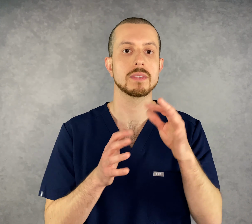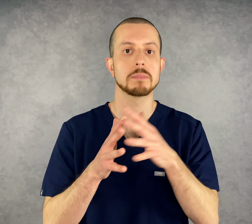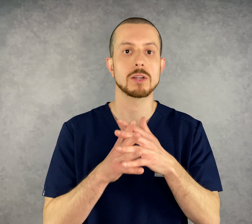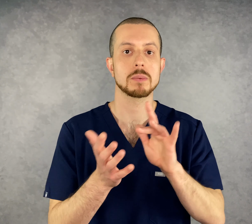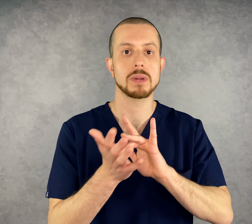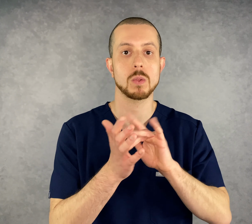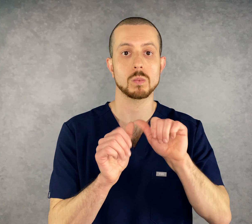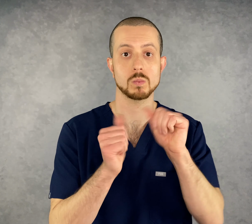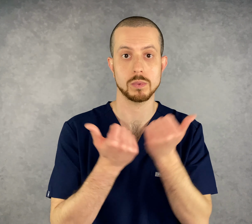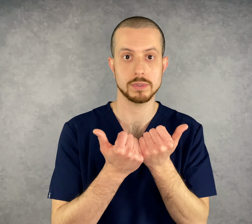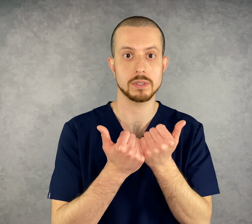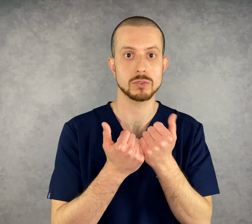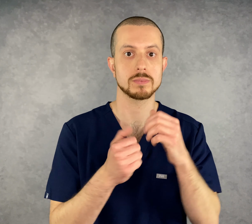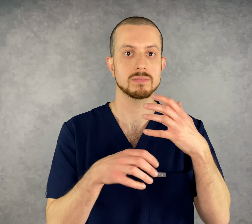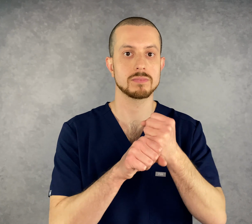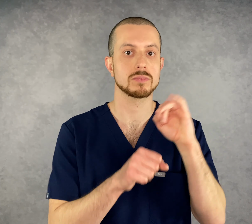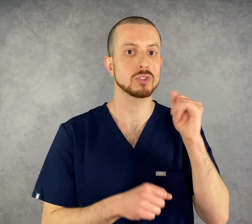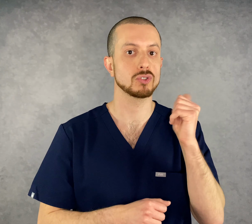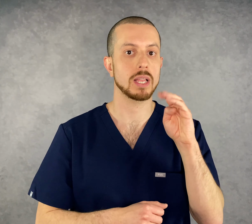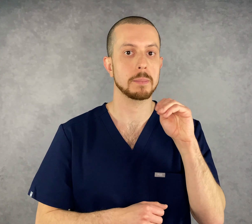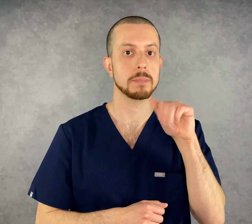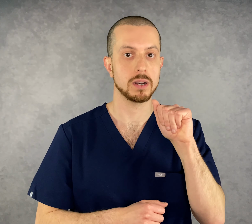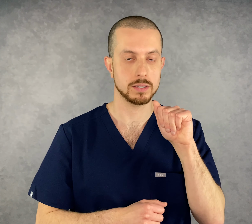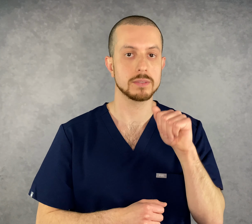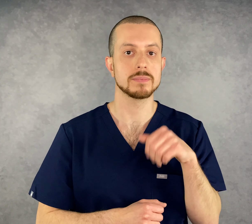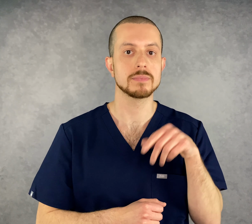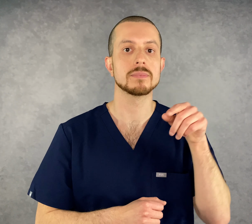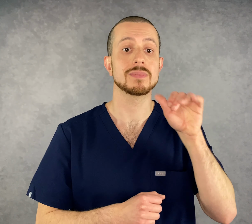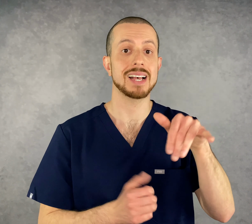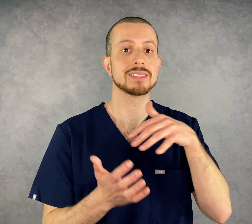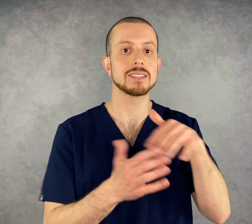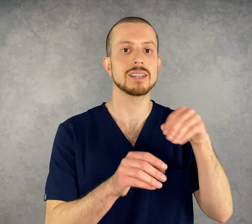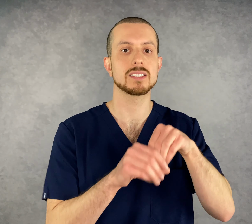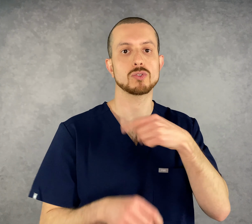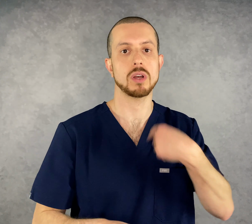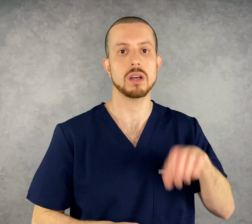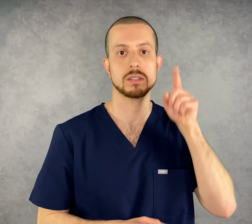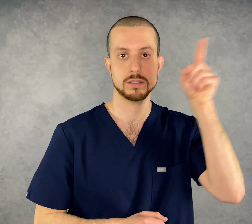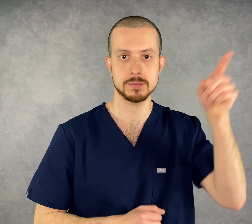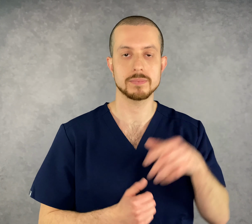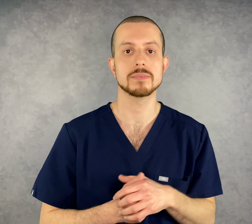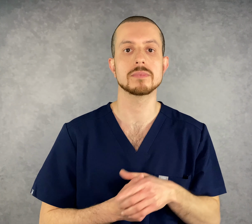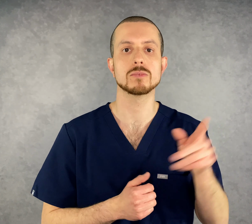American Medical Association (JAMA). That study was conducted in China.